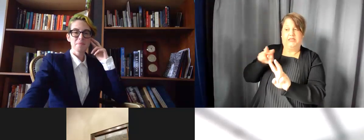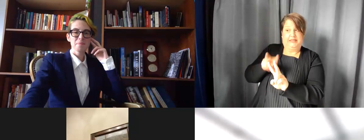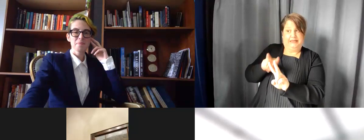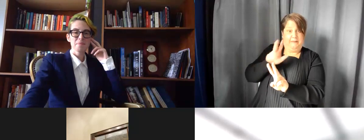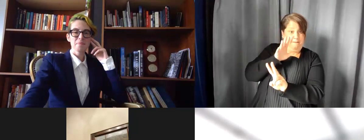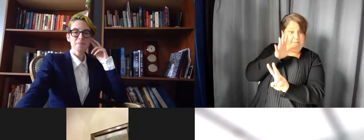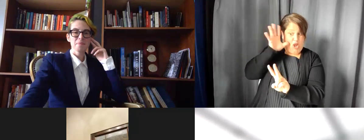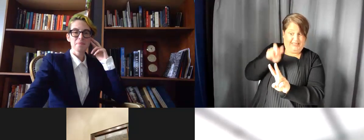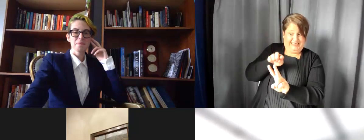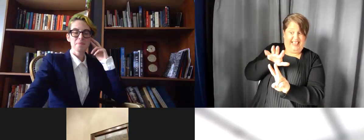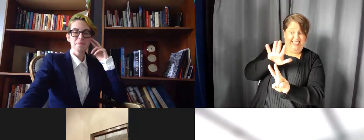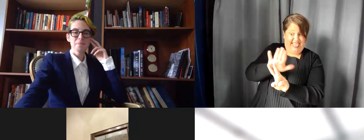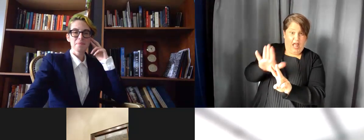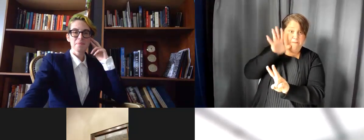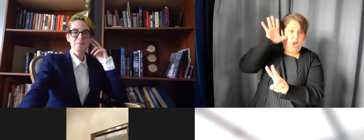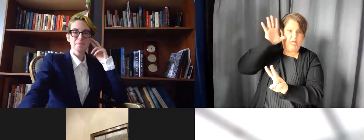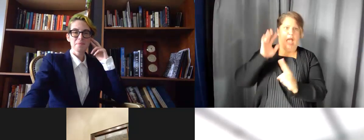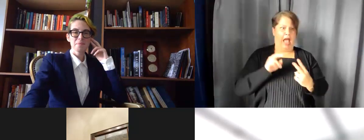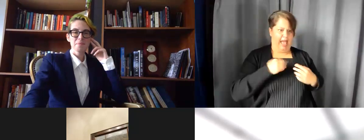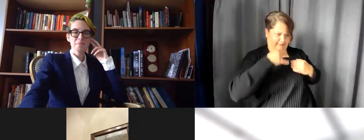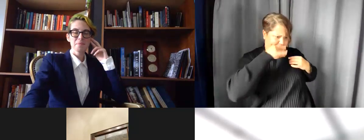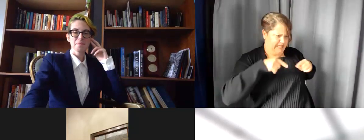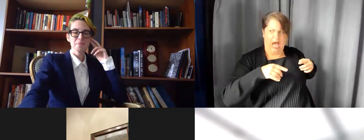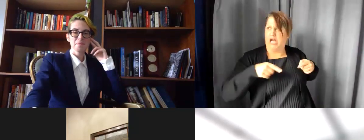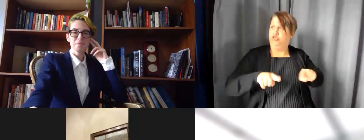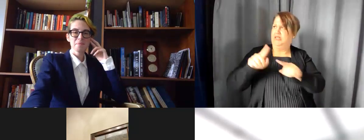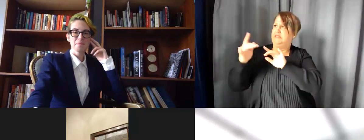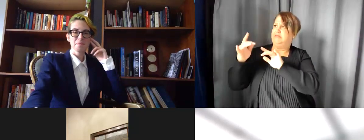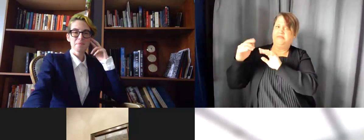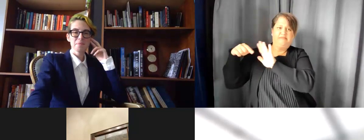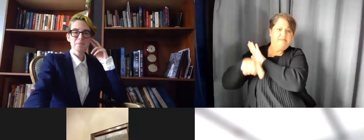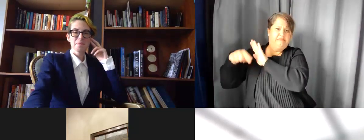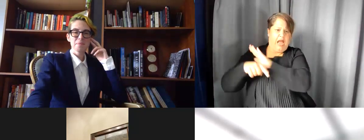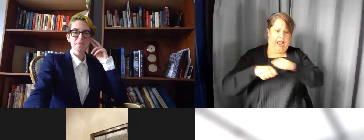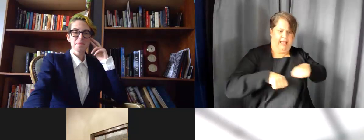Jordan Radford: for their own safety, and they there's a lot of trauma there. And so they built up this.